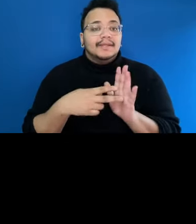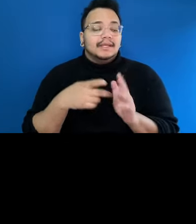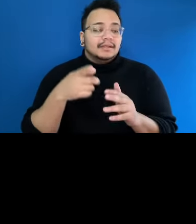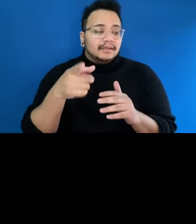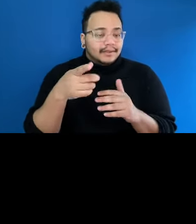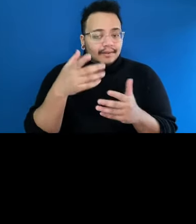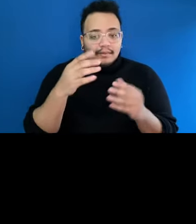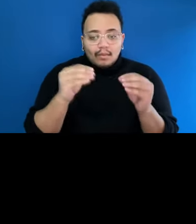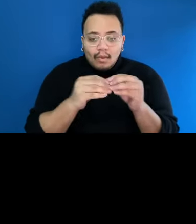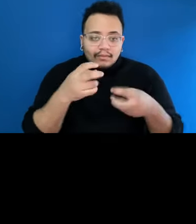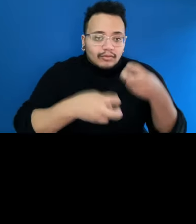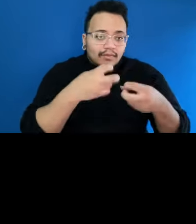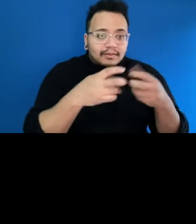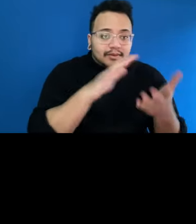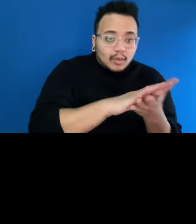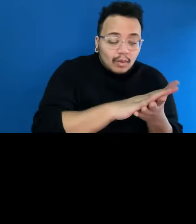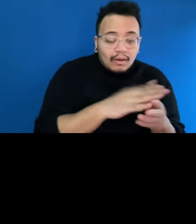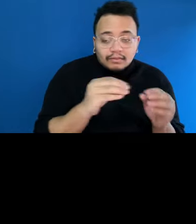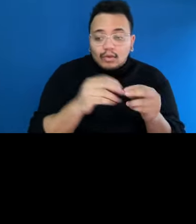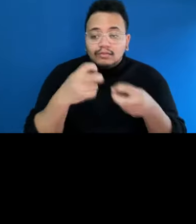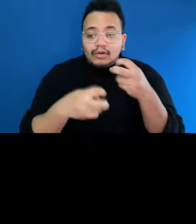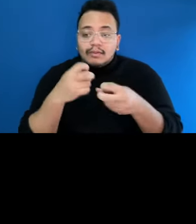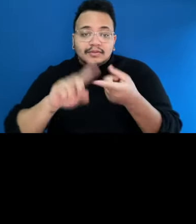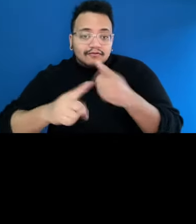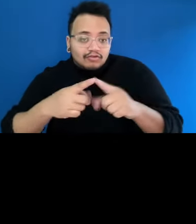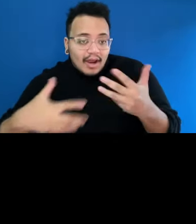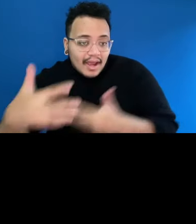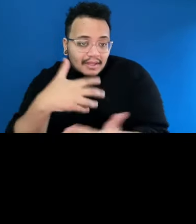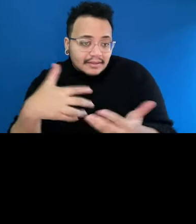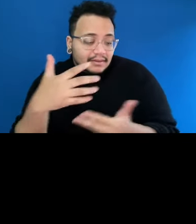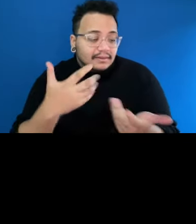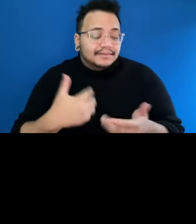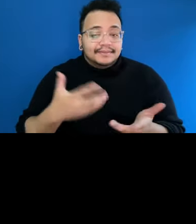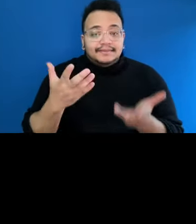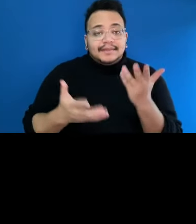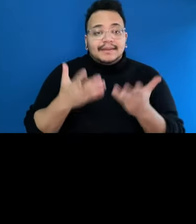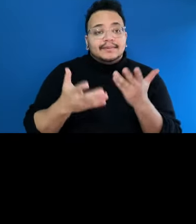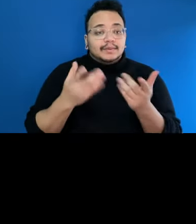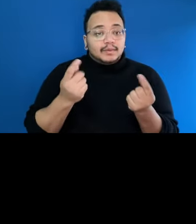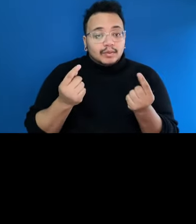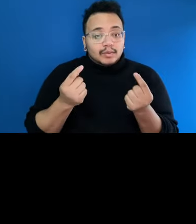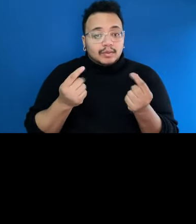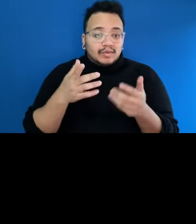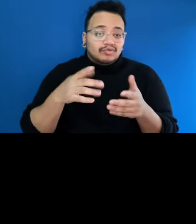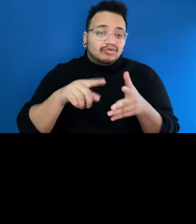if you're having trouble making friends, maybe you'll start using substances